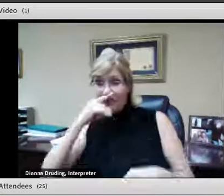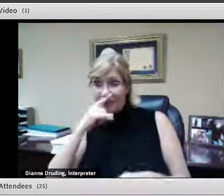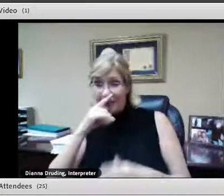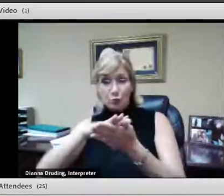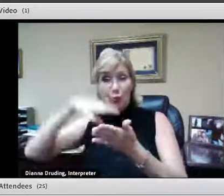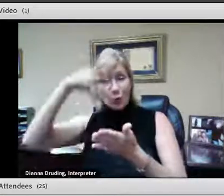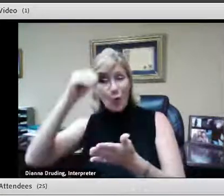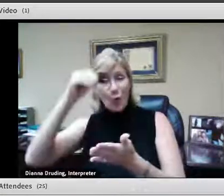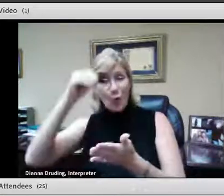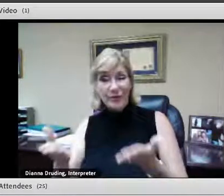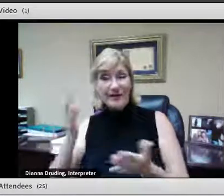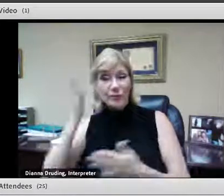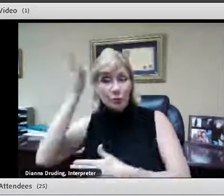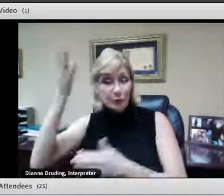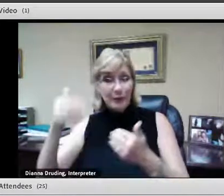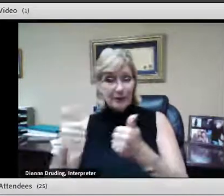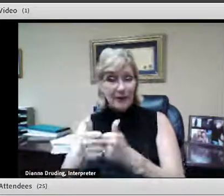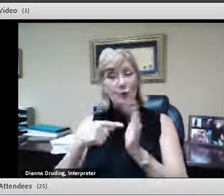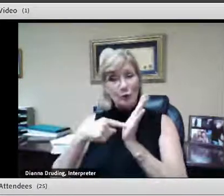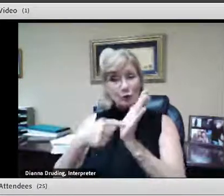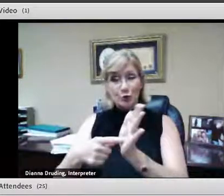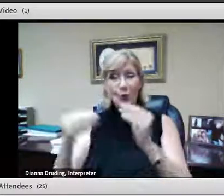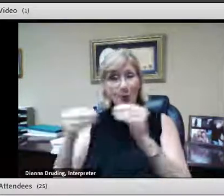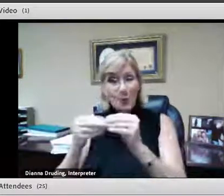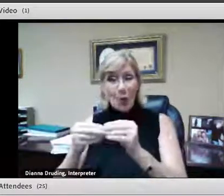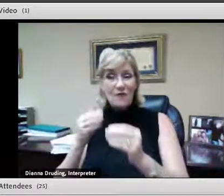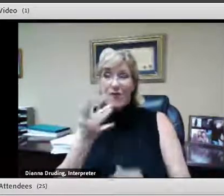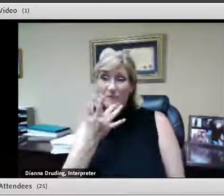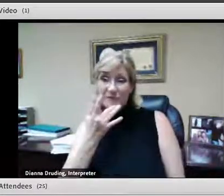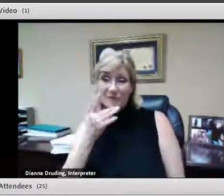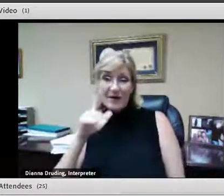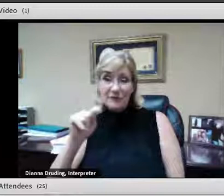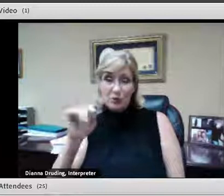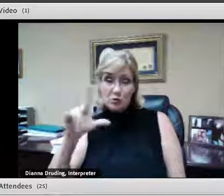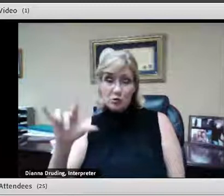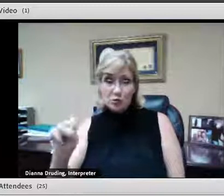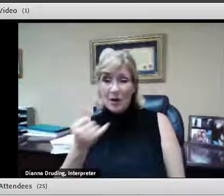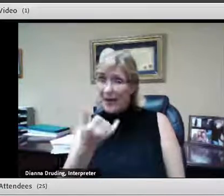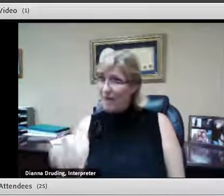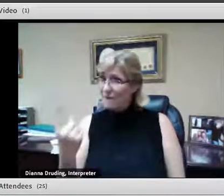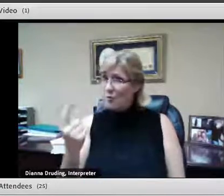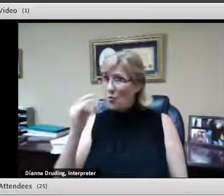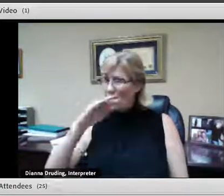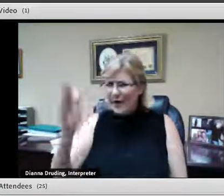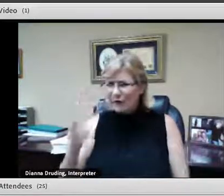So, we're going to show you some more of our favorite tools here. Any of you guys ever use littleBits before?